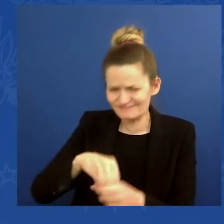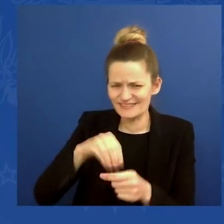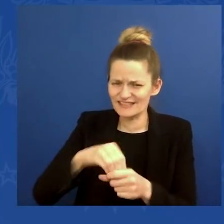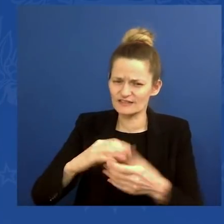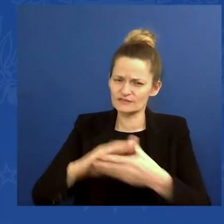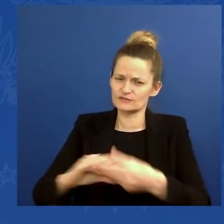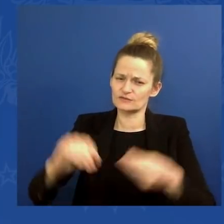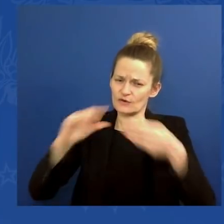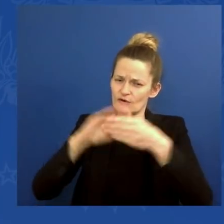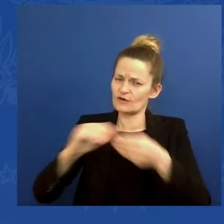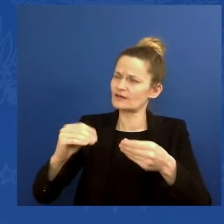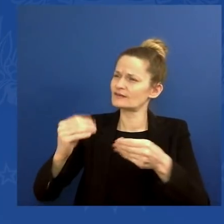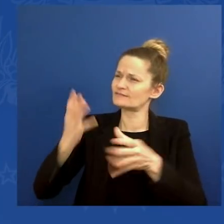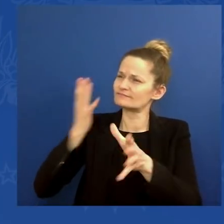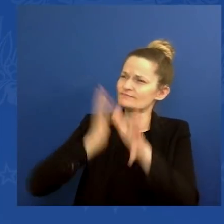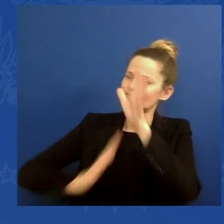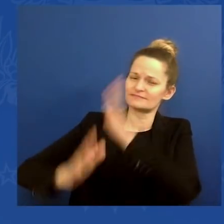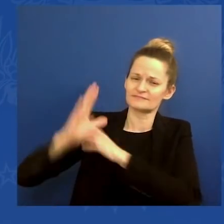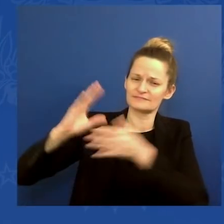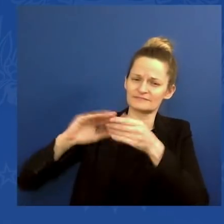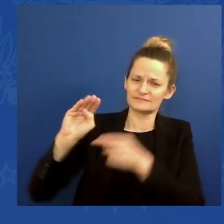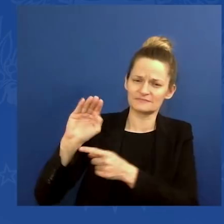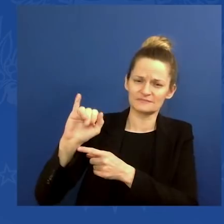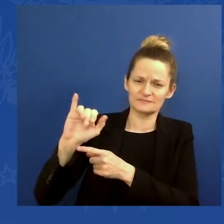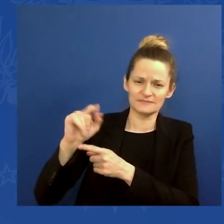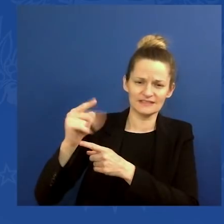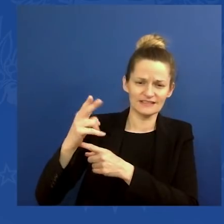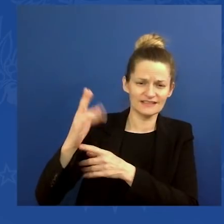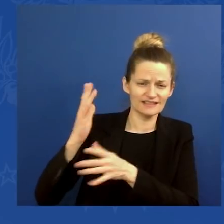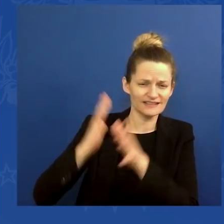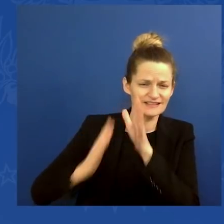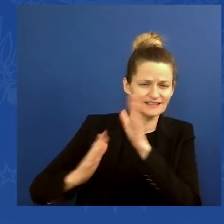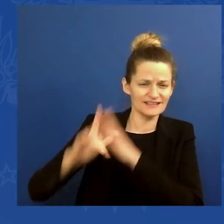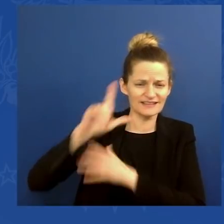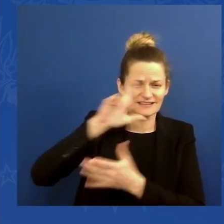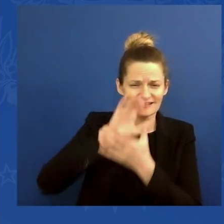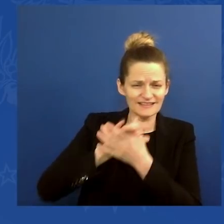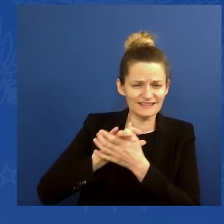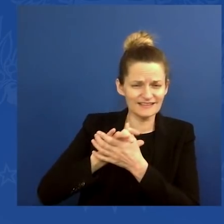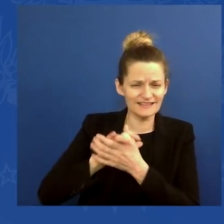And as -- and also like the beautiful concept of soul friends,